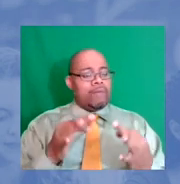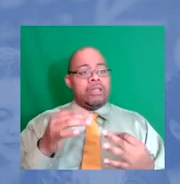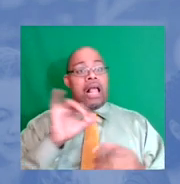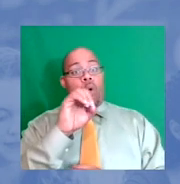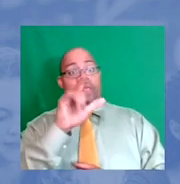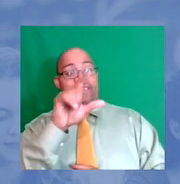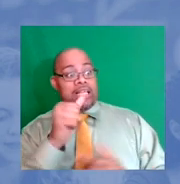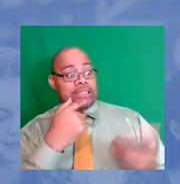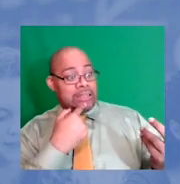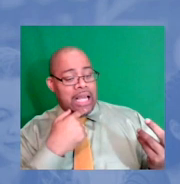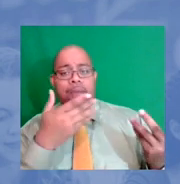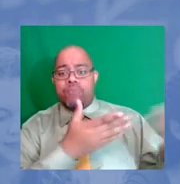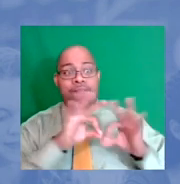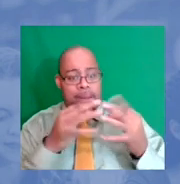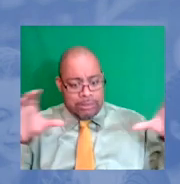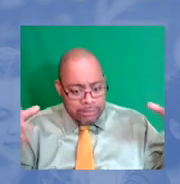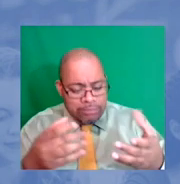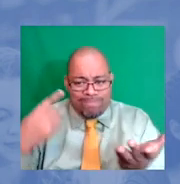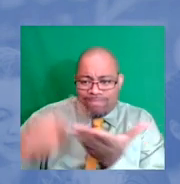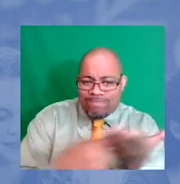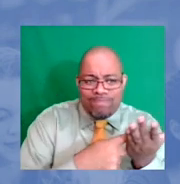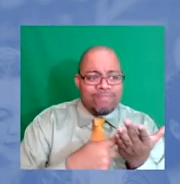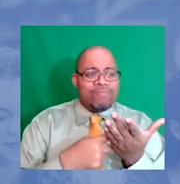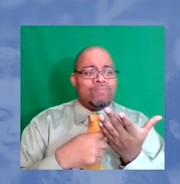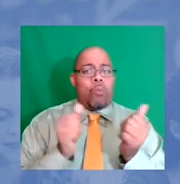TABLE AND INCLUDING FAMILIES AS RESPECTED STAKEHOLDERS IN THIS CONVERSATION, WE WERE